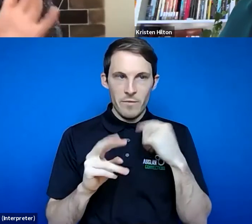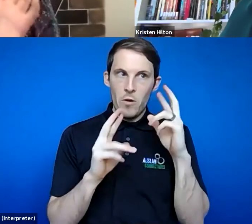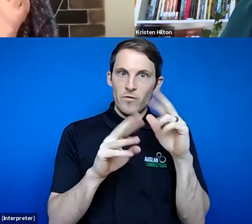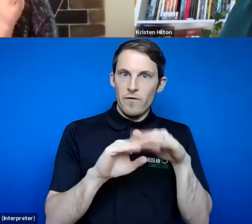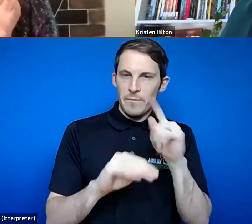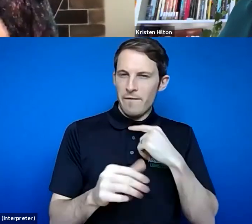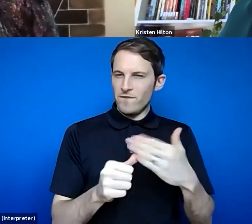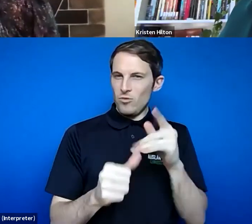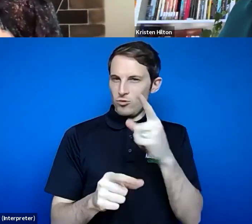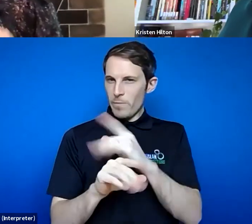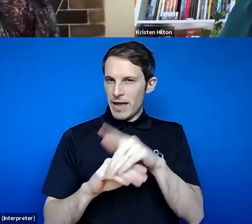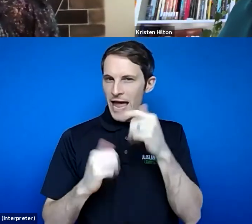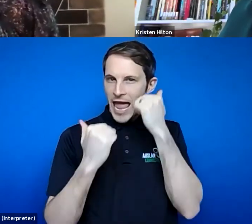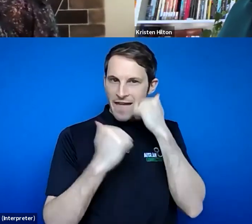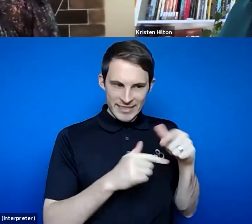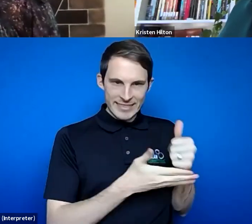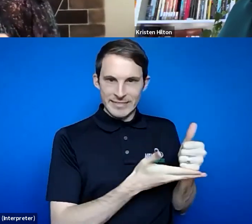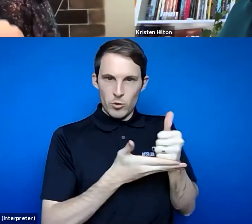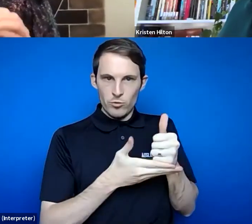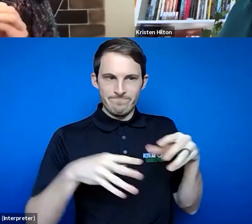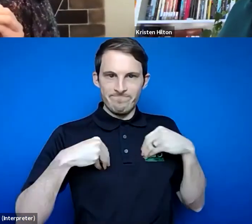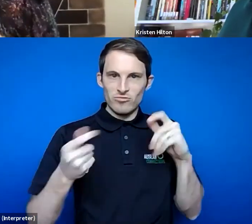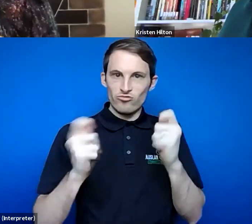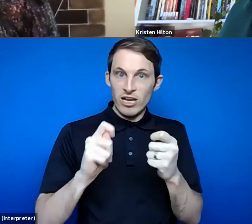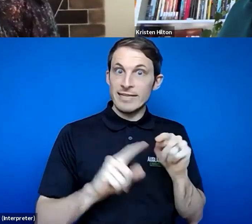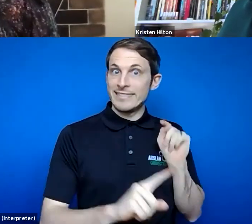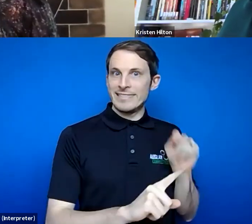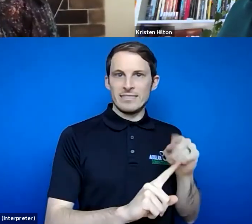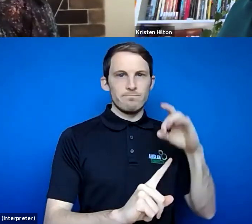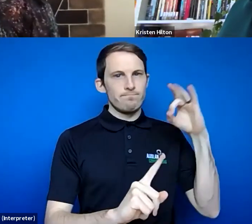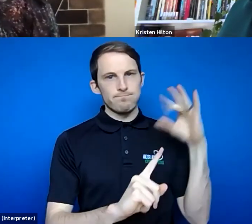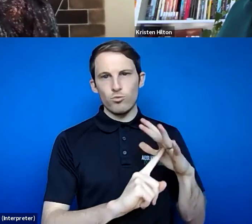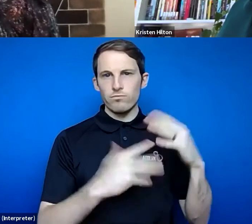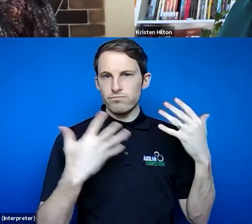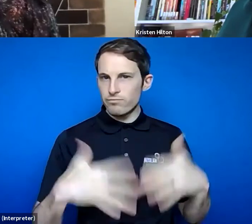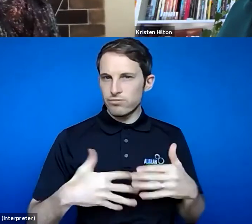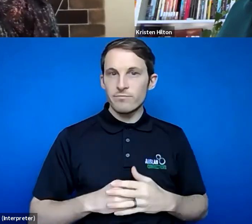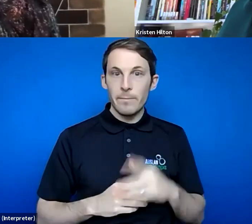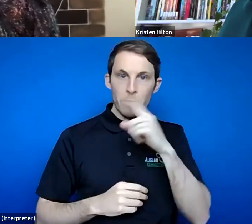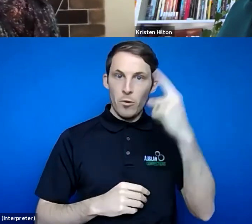because it is so important. People would think in the area of stereotypes that it's a hard